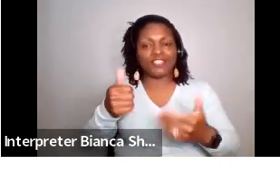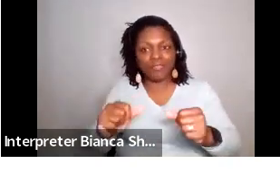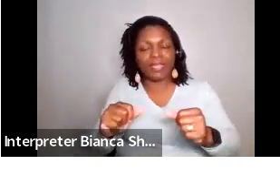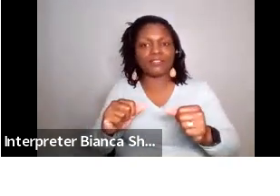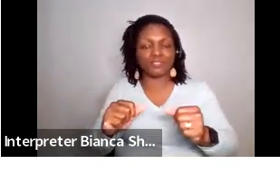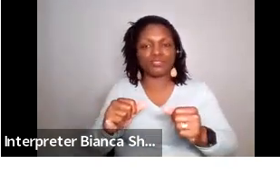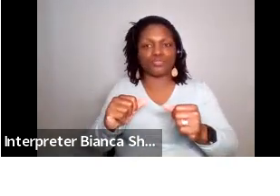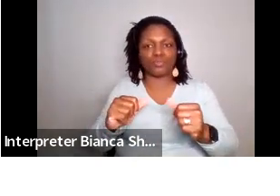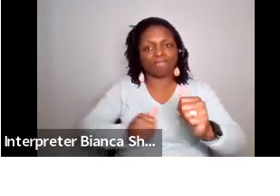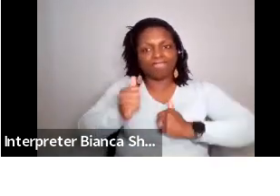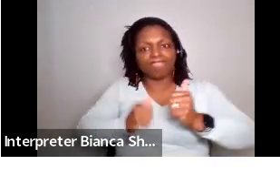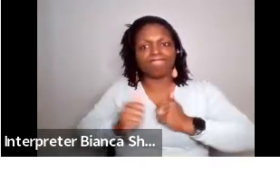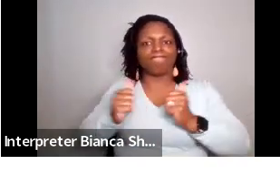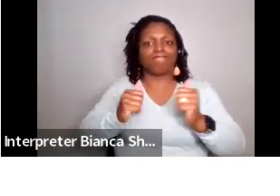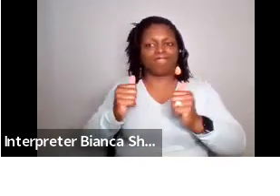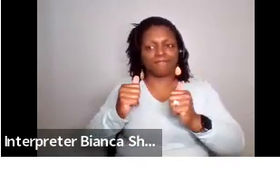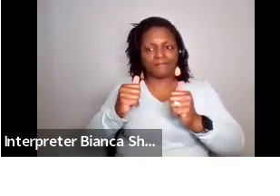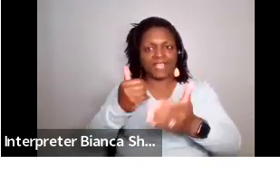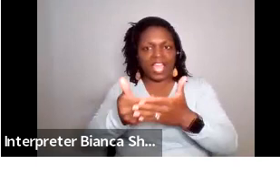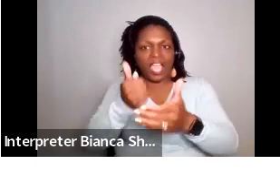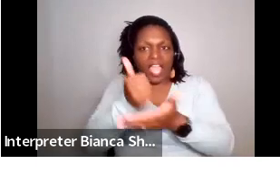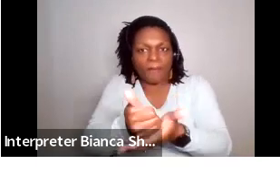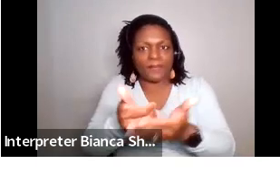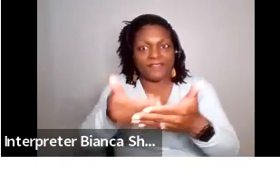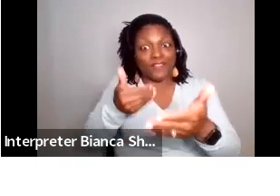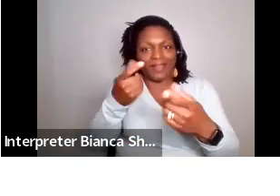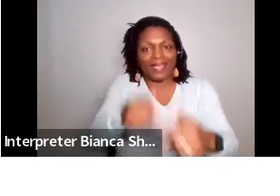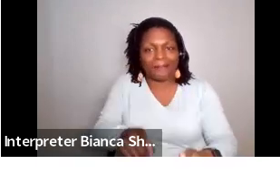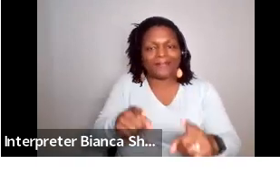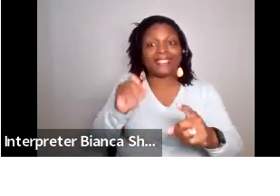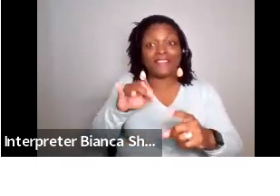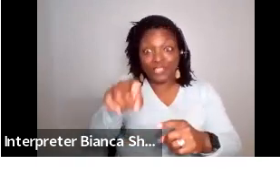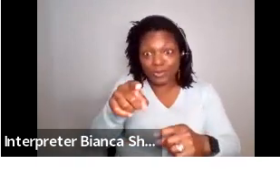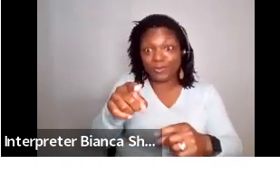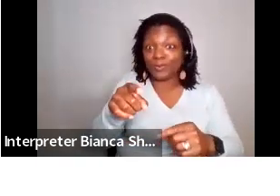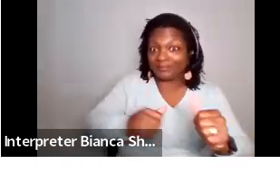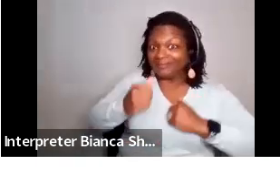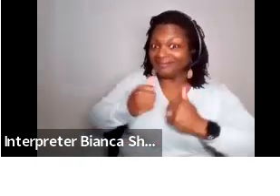If the individual that we are assisting is proactive, and letting us know when a race may occur.